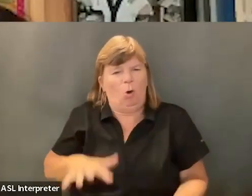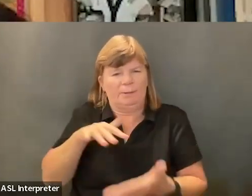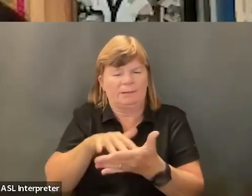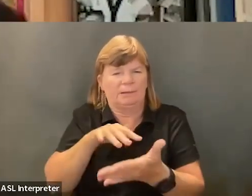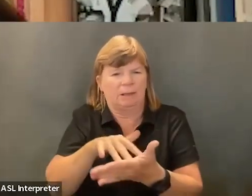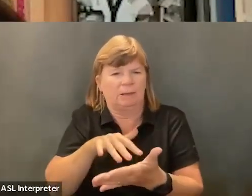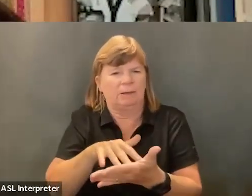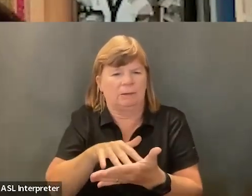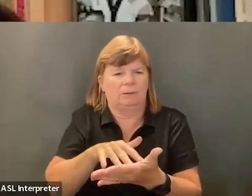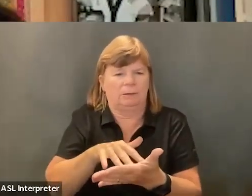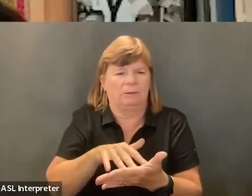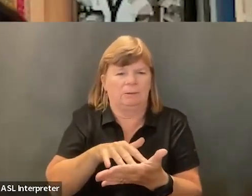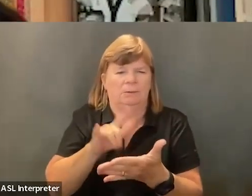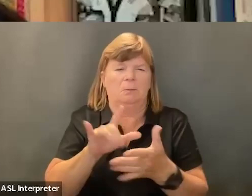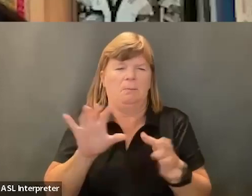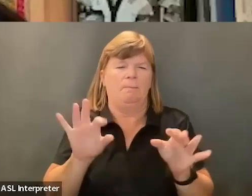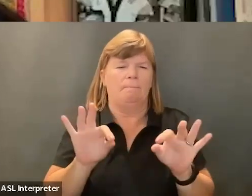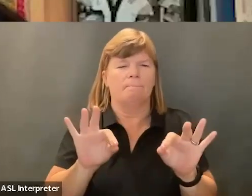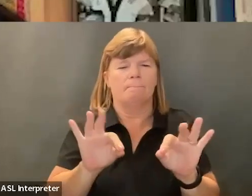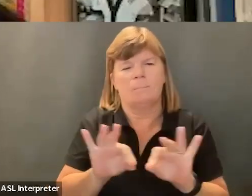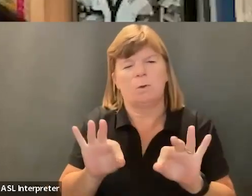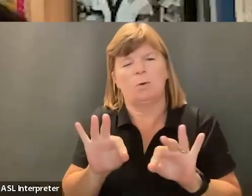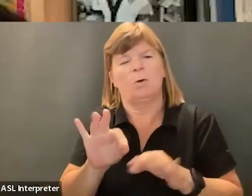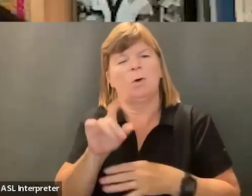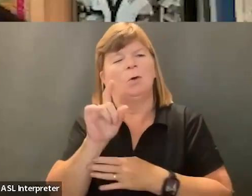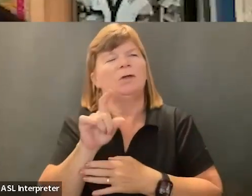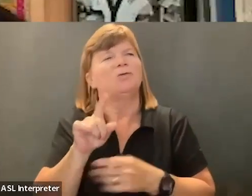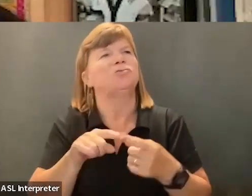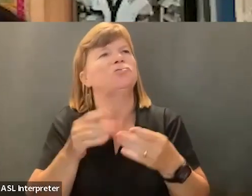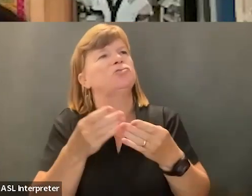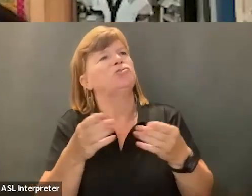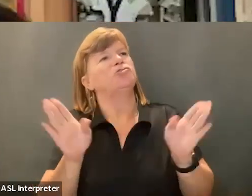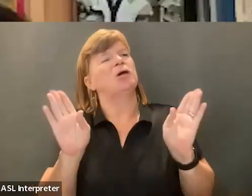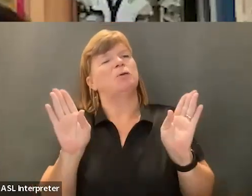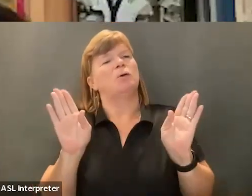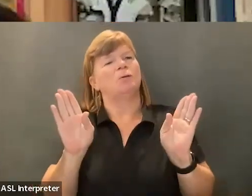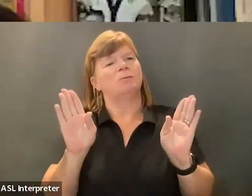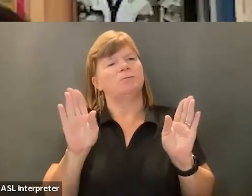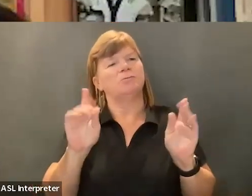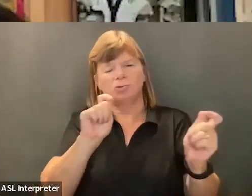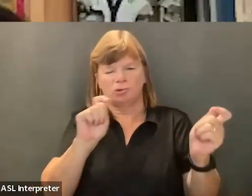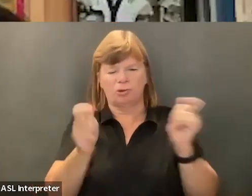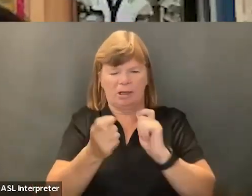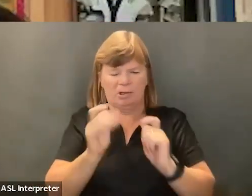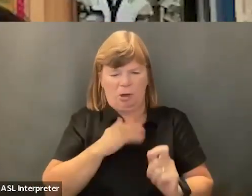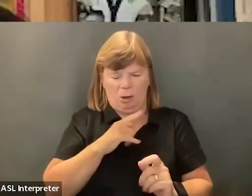as being very important I think we need to in general rethink the emphasis we're placing